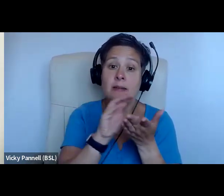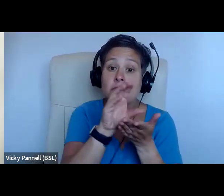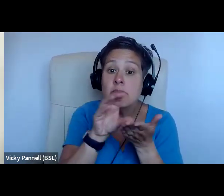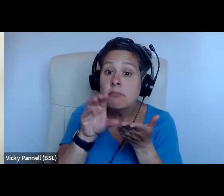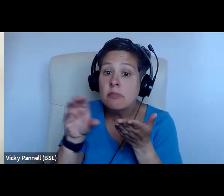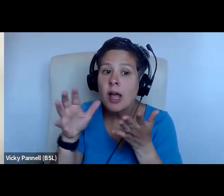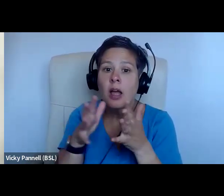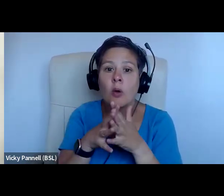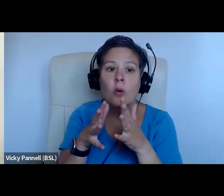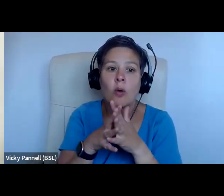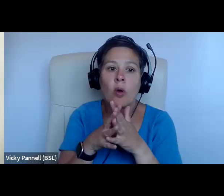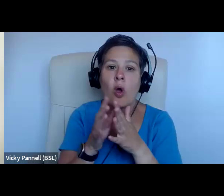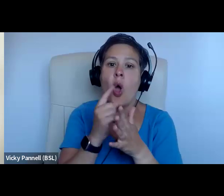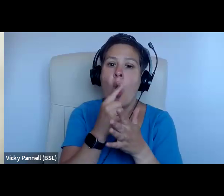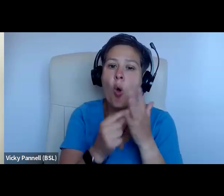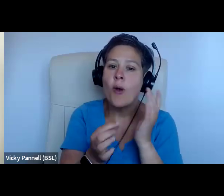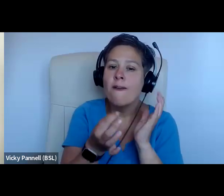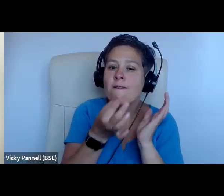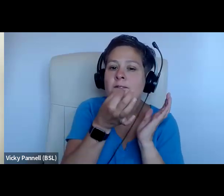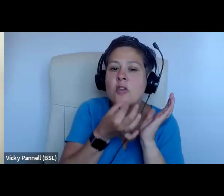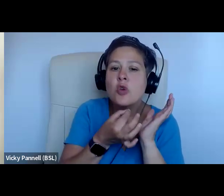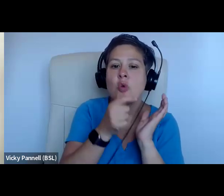So it's sort of been rationed by lack of awareness.